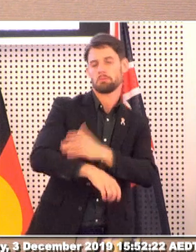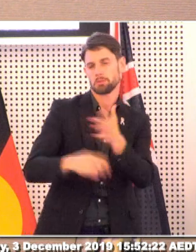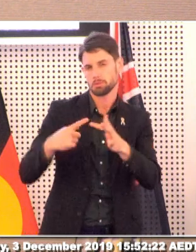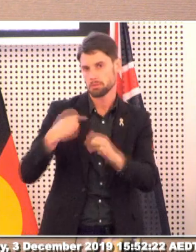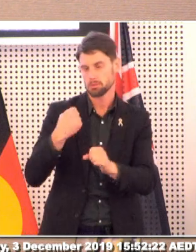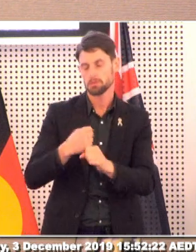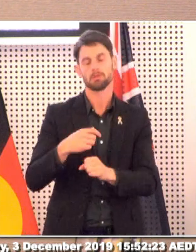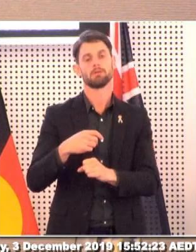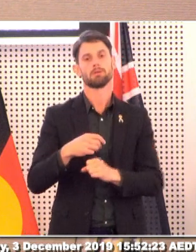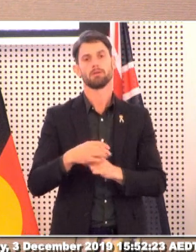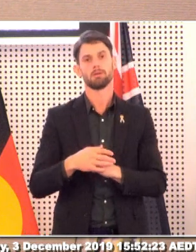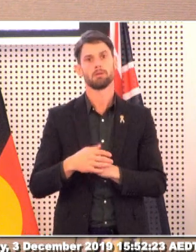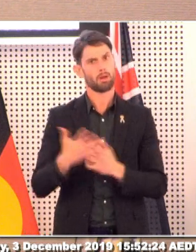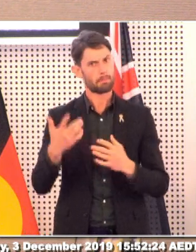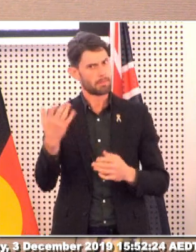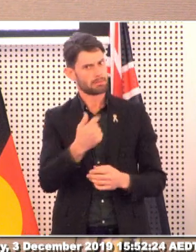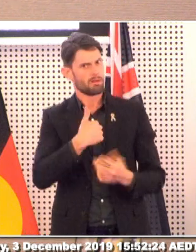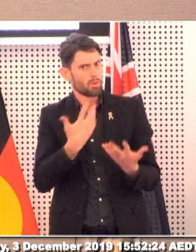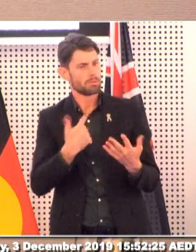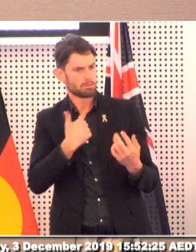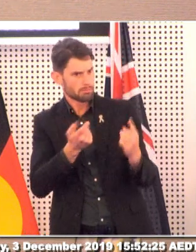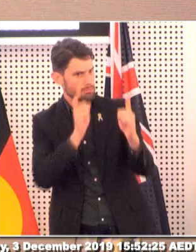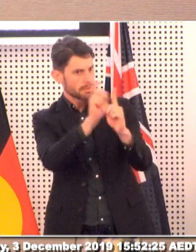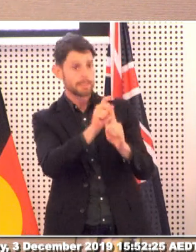arm. Well, you’d inquire into that and you’d ask the staff, “Well, okay, what’s